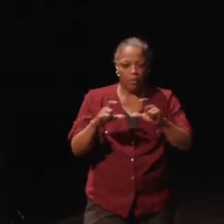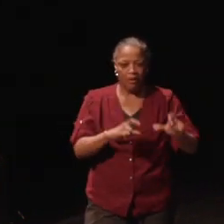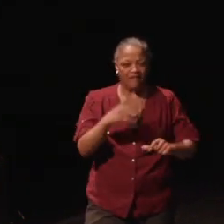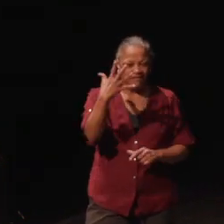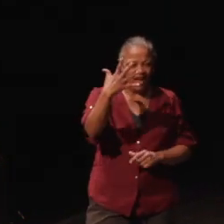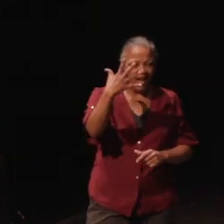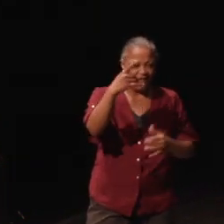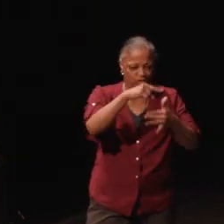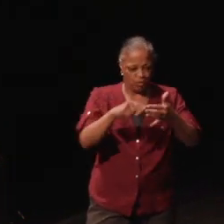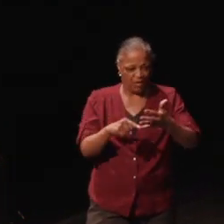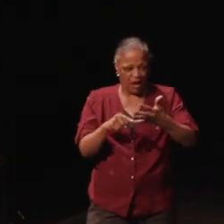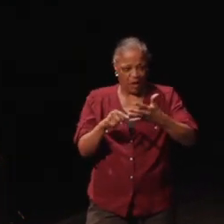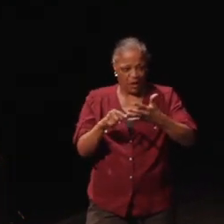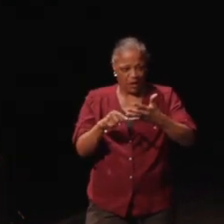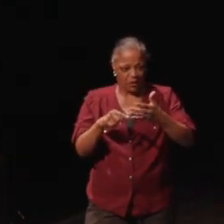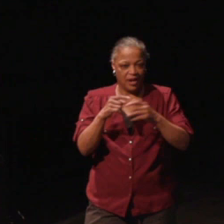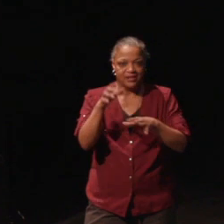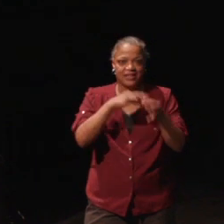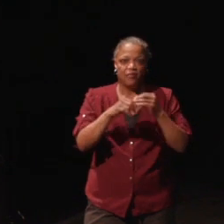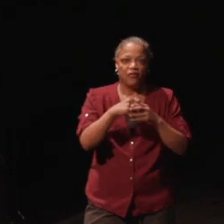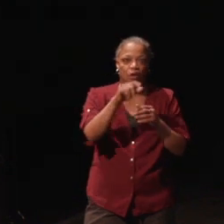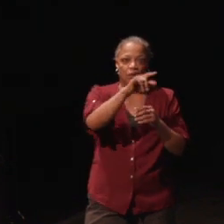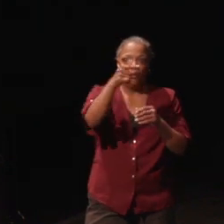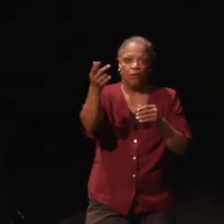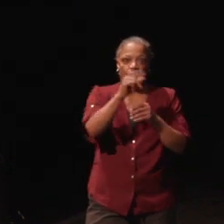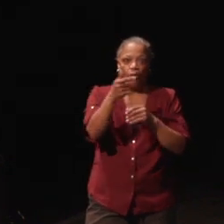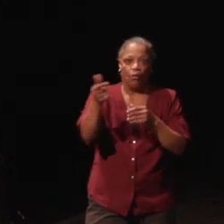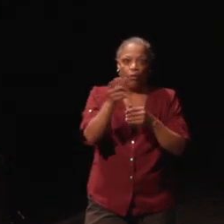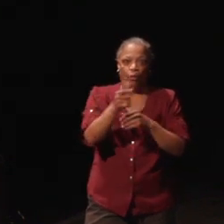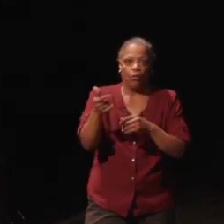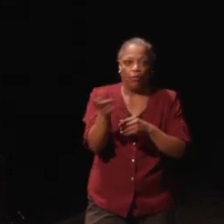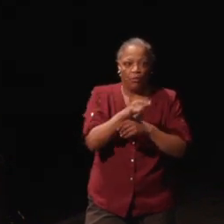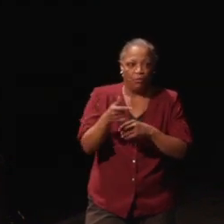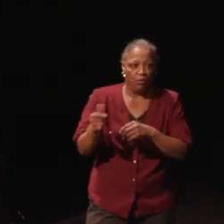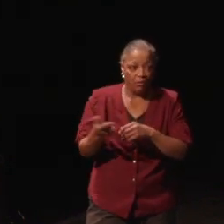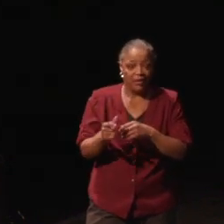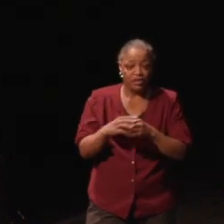because you can jump between the individual ones really quickly.